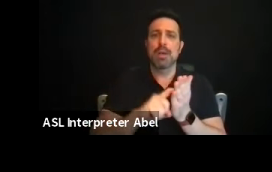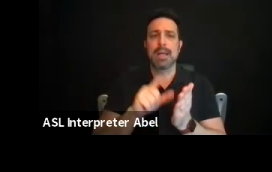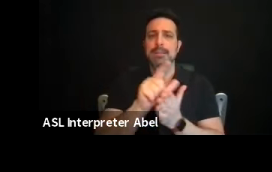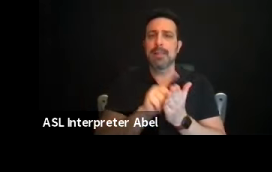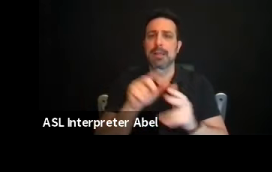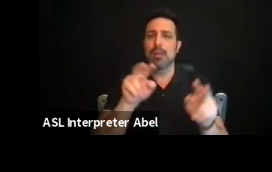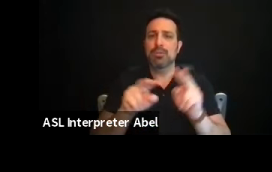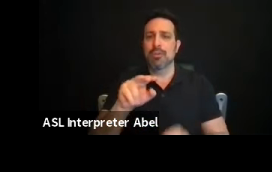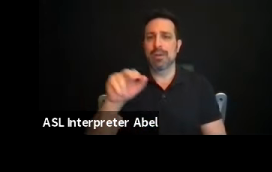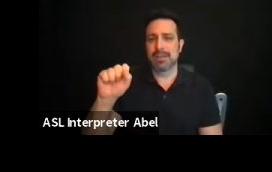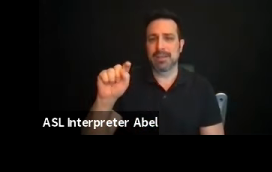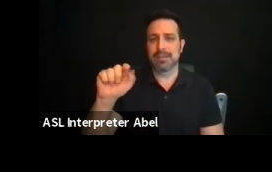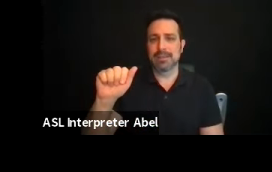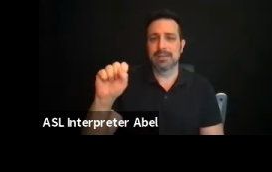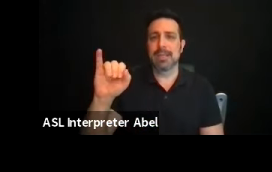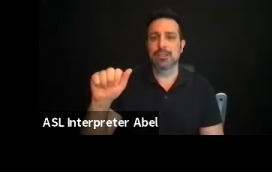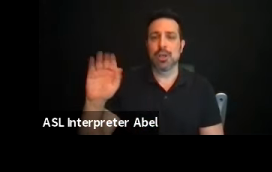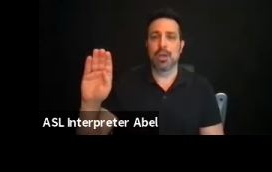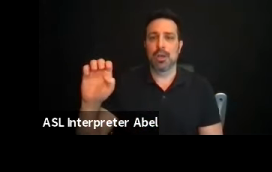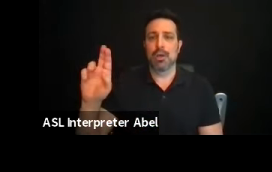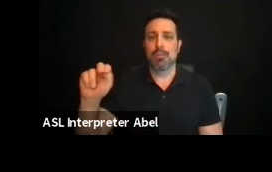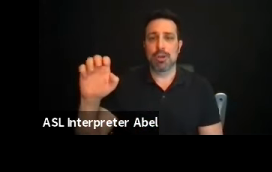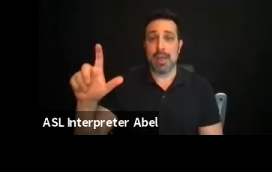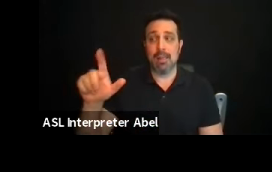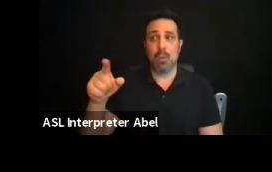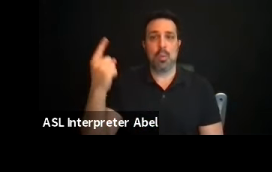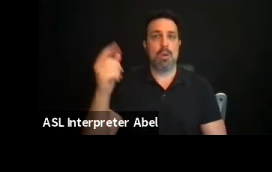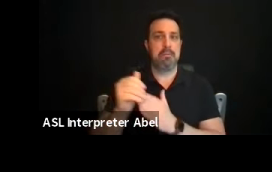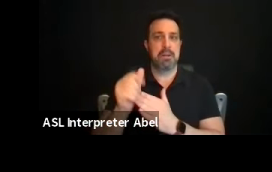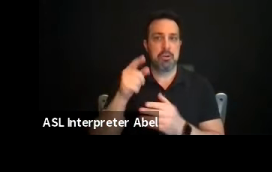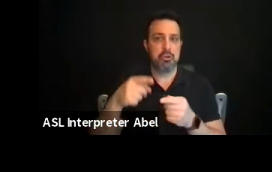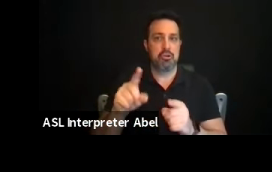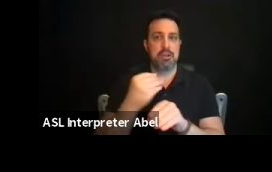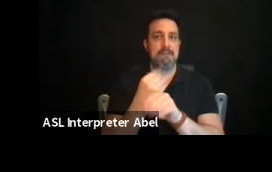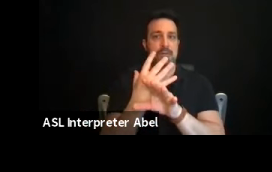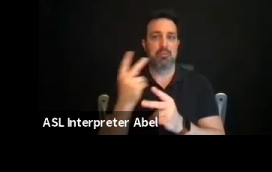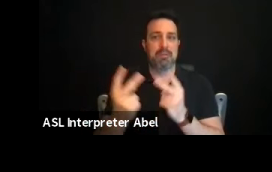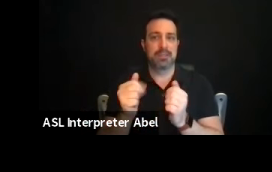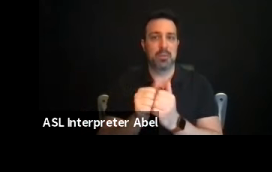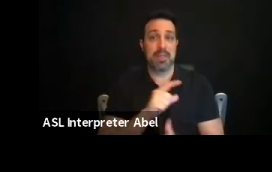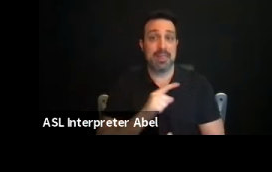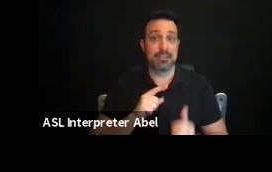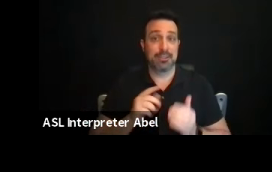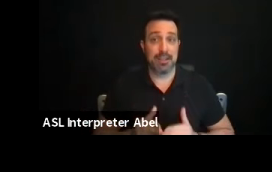observers for your work supporting our constitutional rights and democracy. Also I want